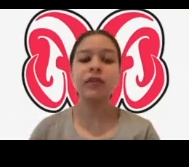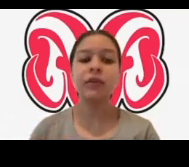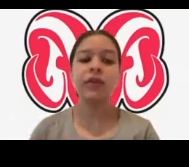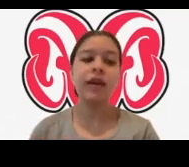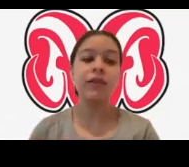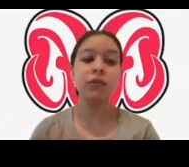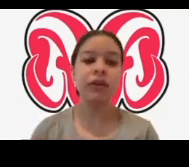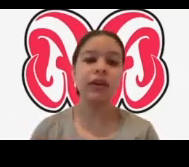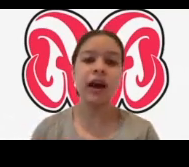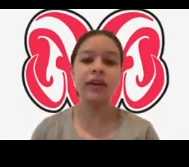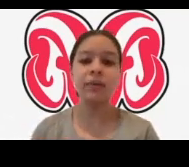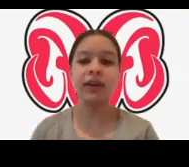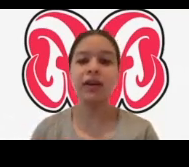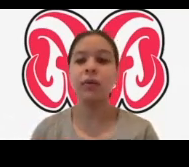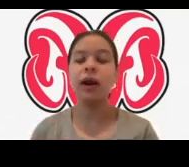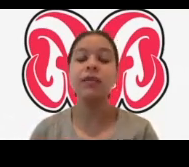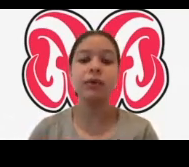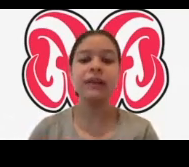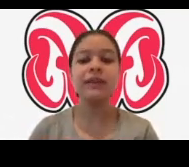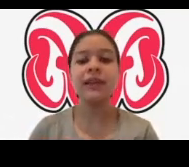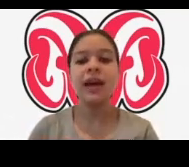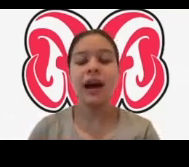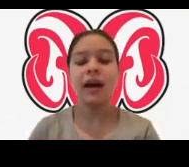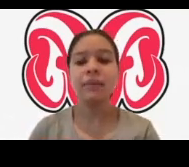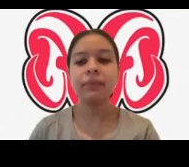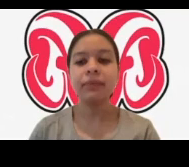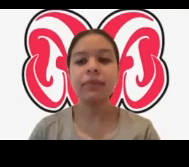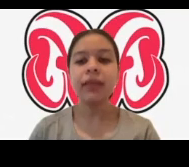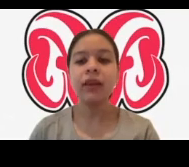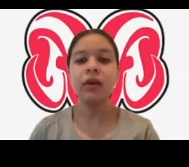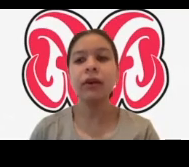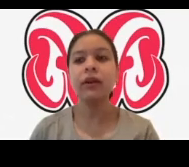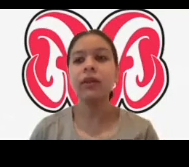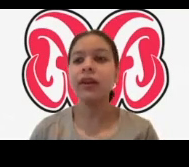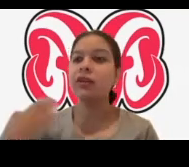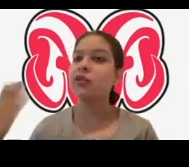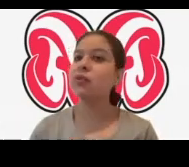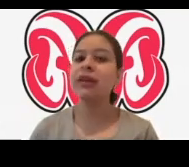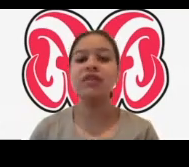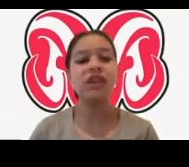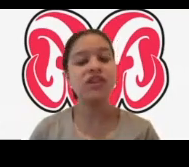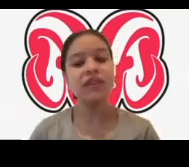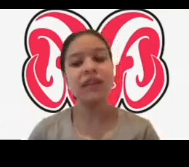students that have historically had an opinion or had a voice. You know, we're going to like do all these changes.